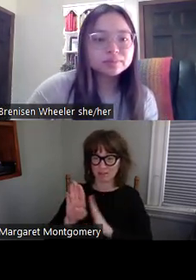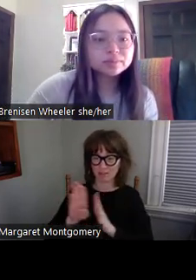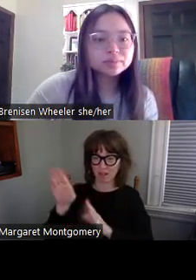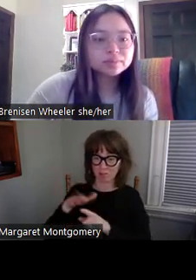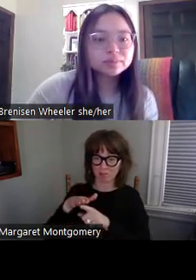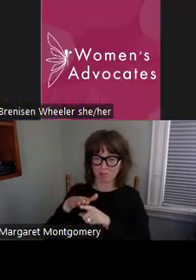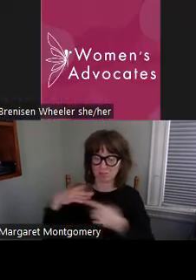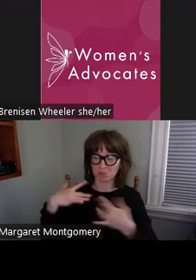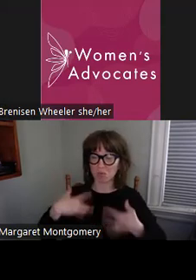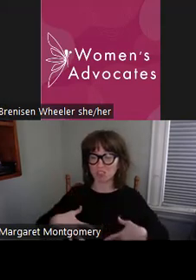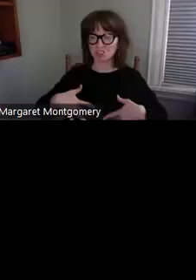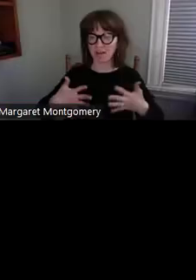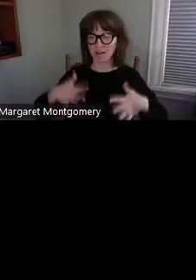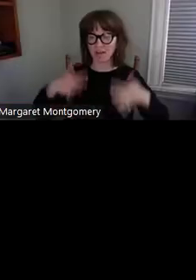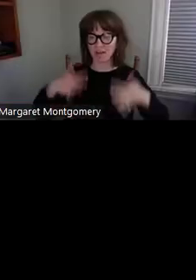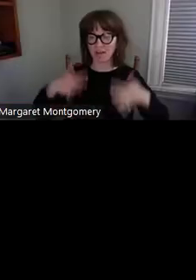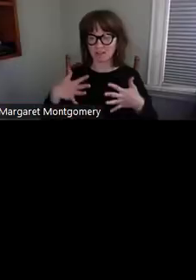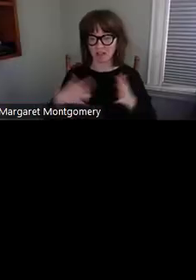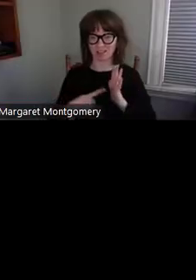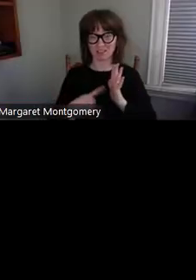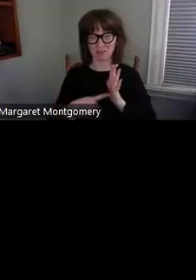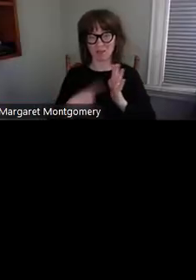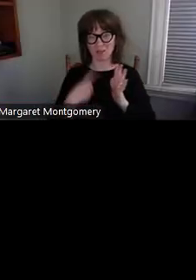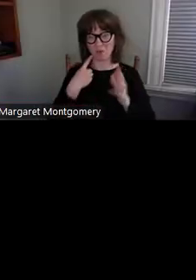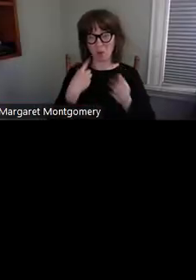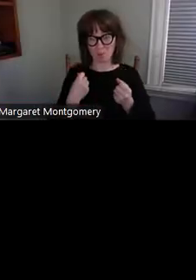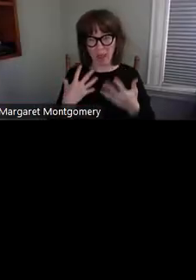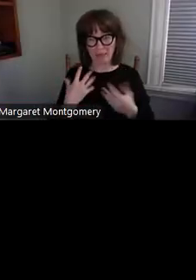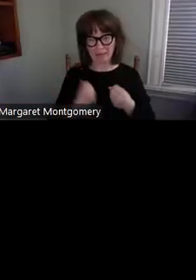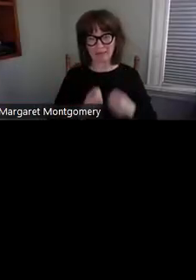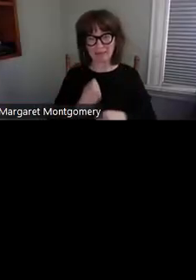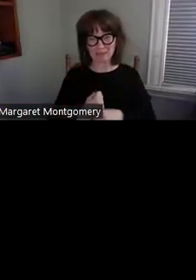for decades after the fact. 12:41:17 Broadly speaking, emotional abuse